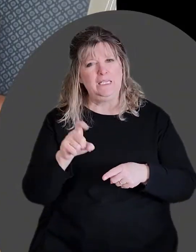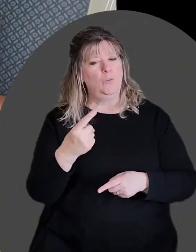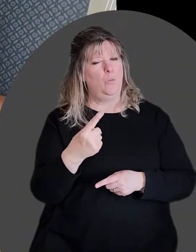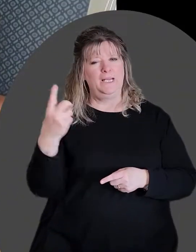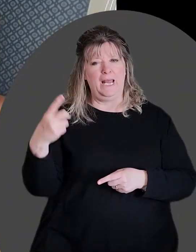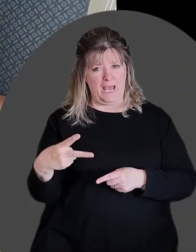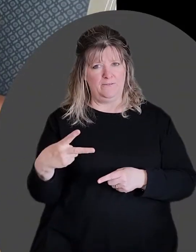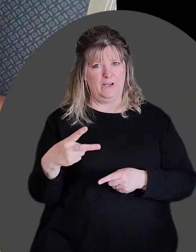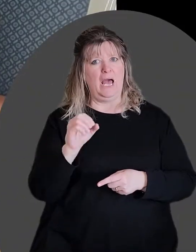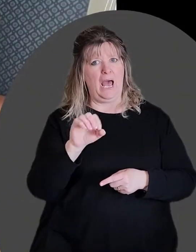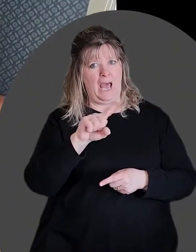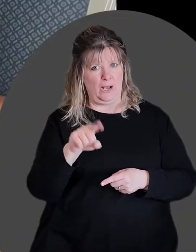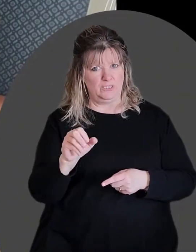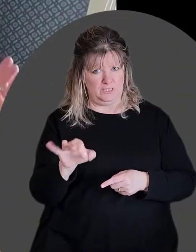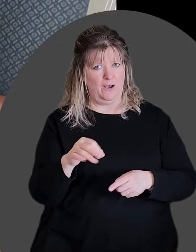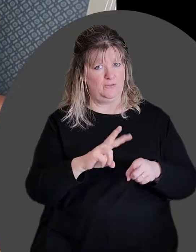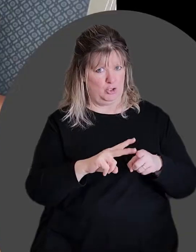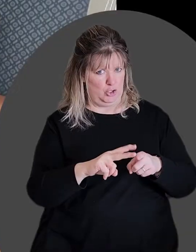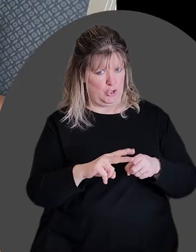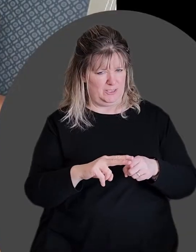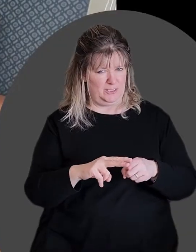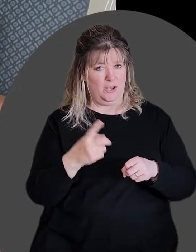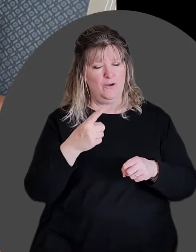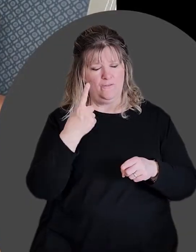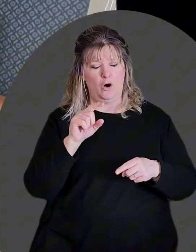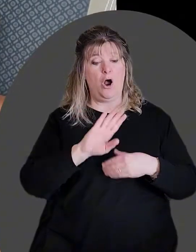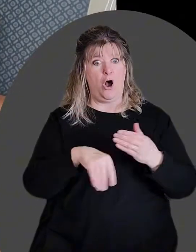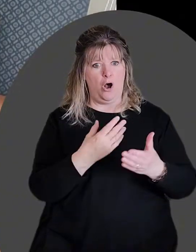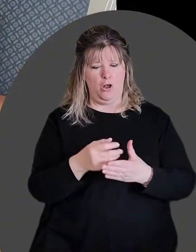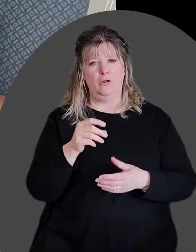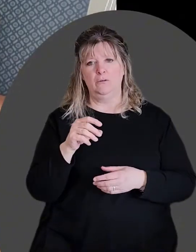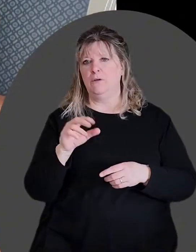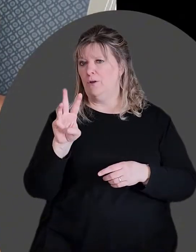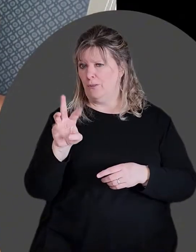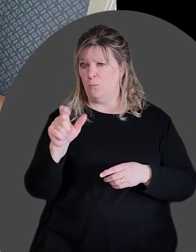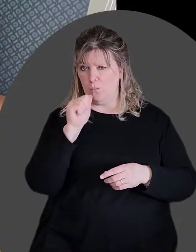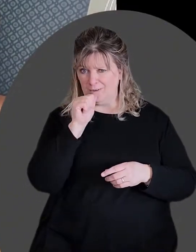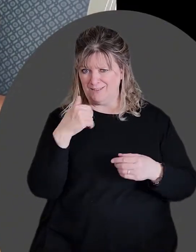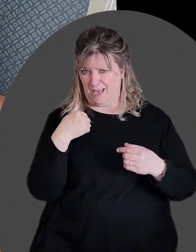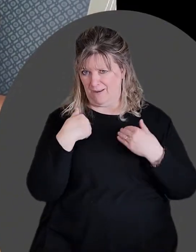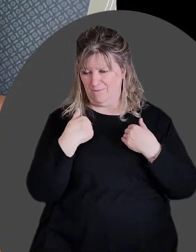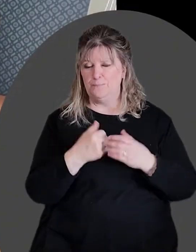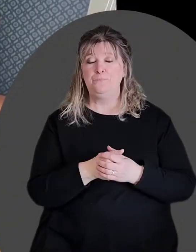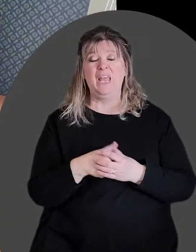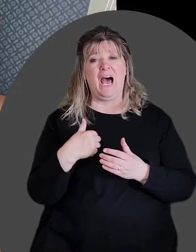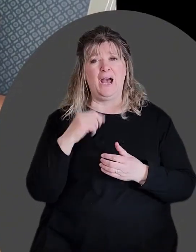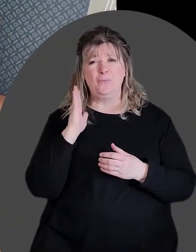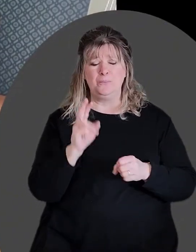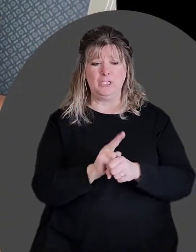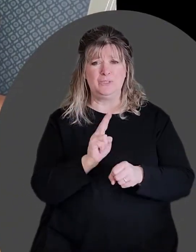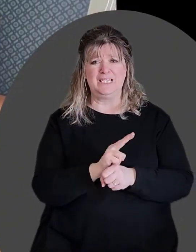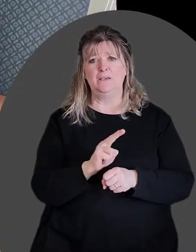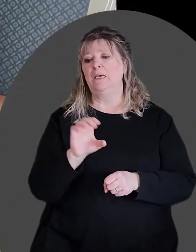for all of these walnuts that I have I'm going to be using canning and pickling salt